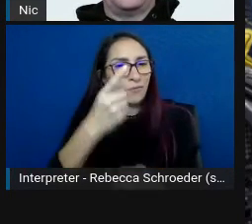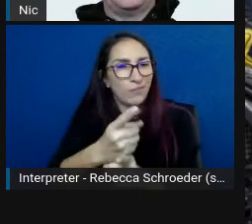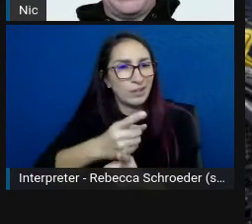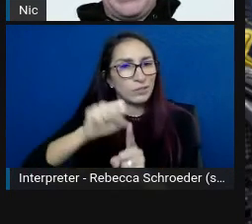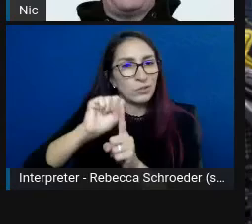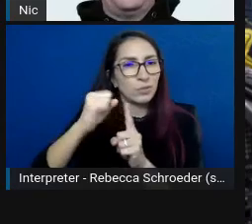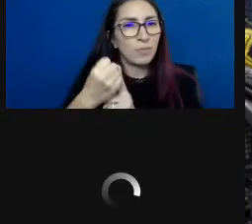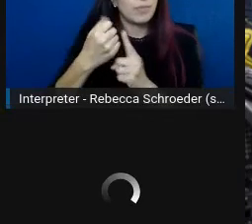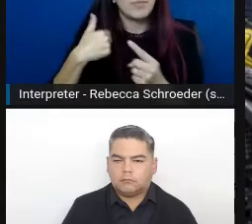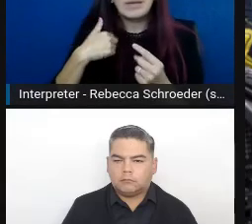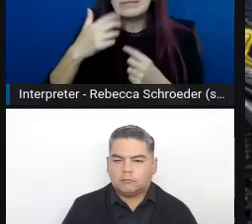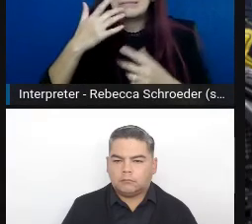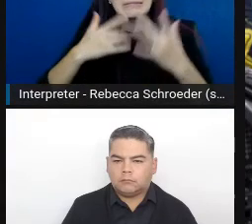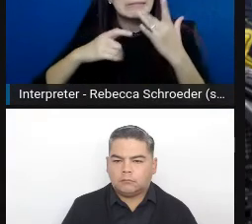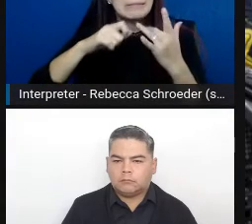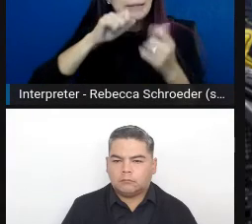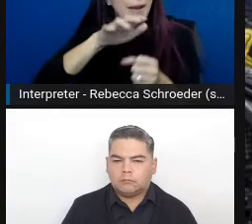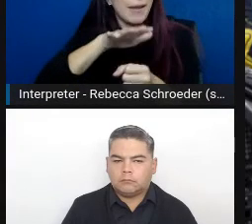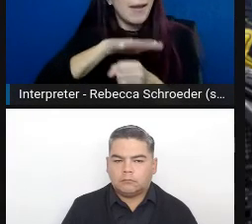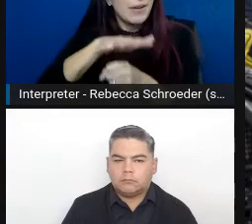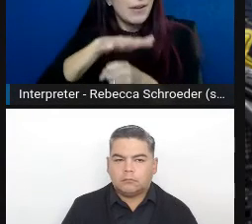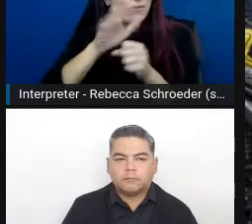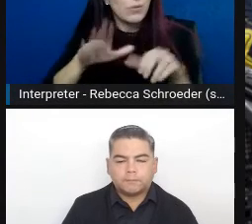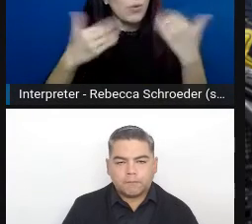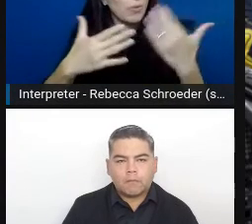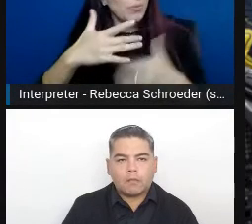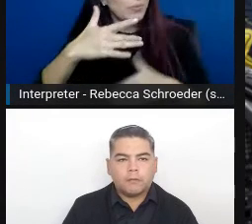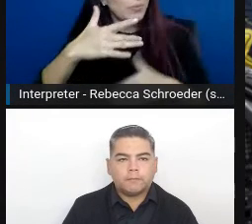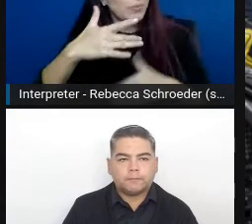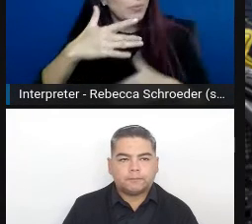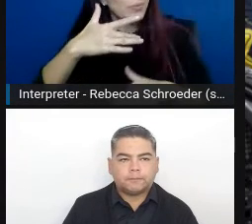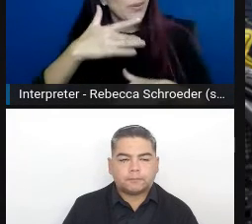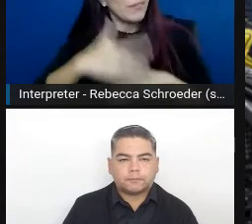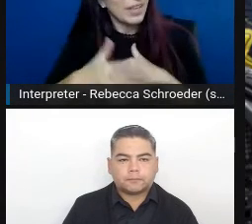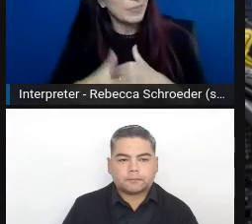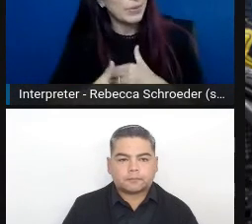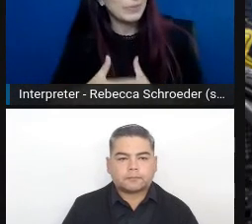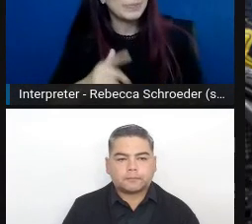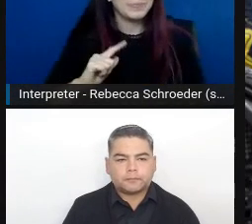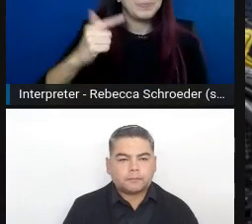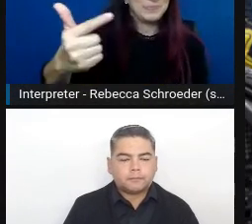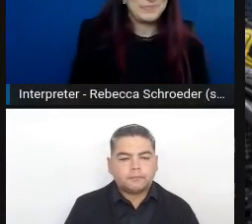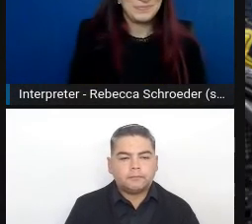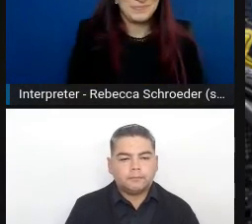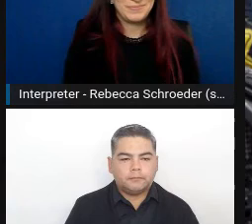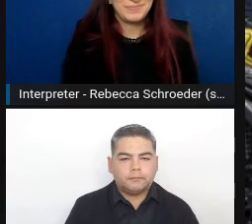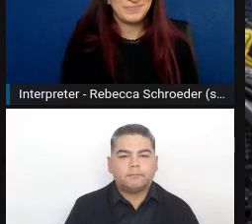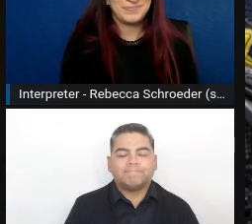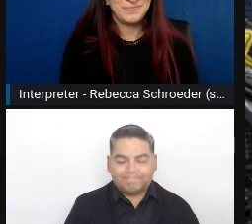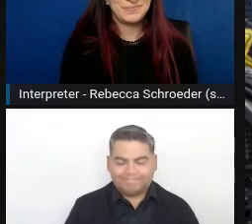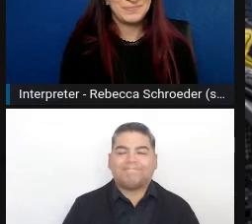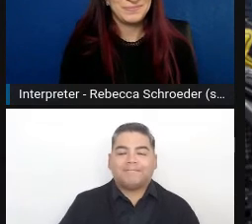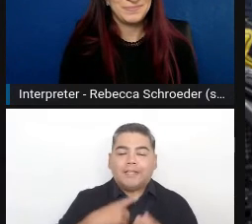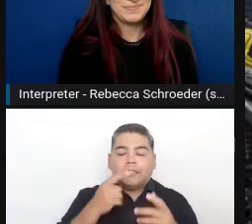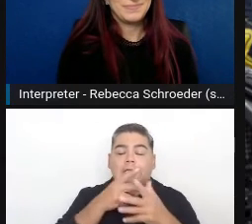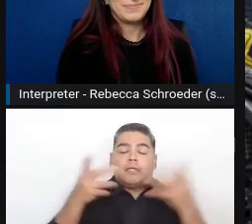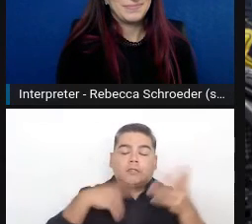We have a lot of people that are disabled, but there's none of us to go and participate in all these projects.